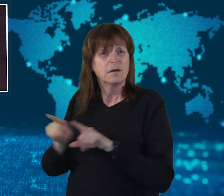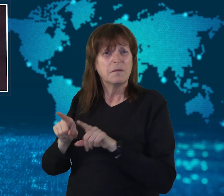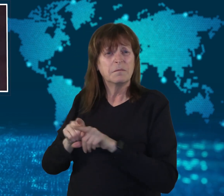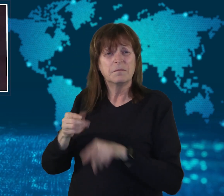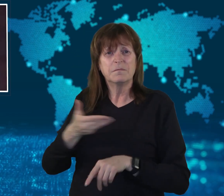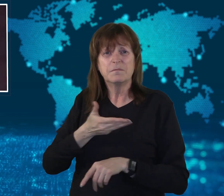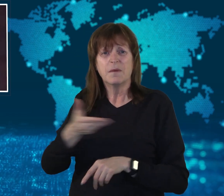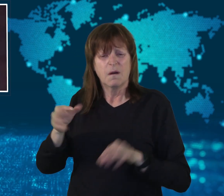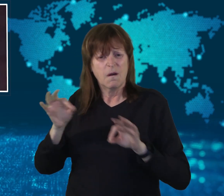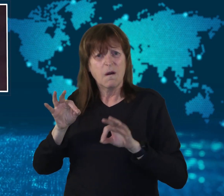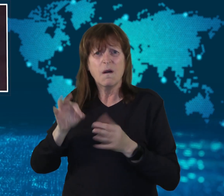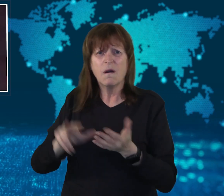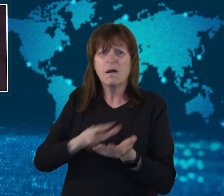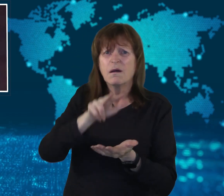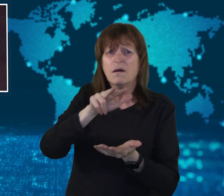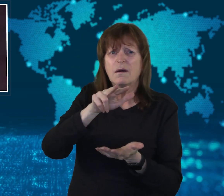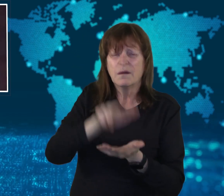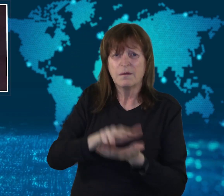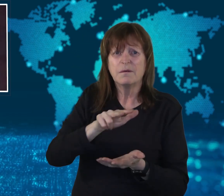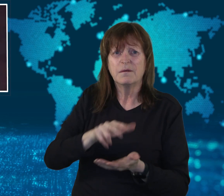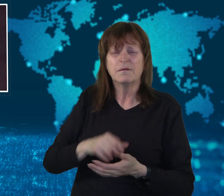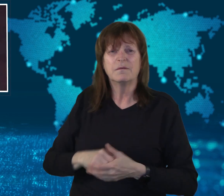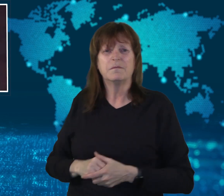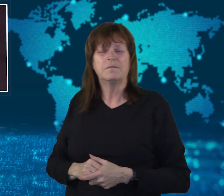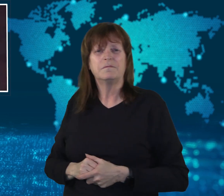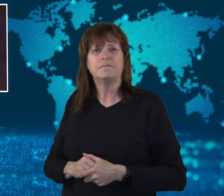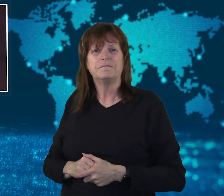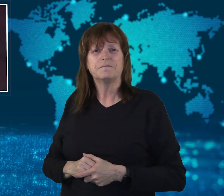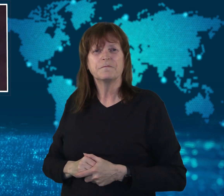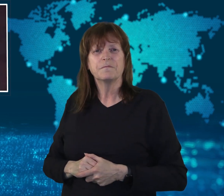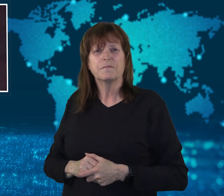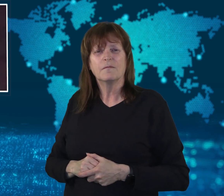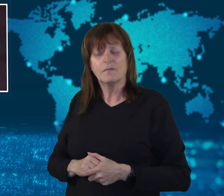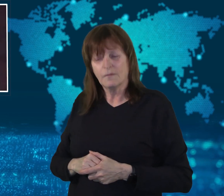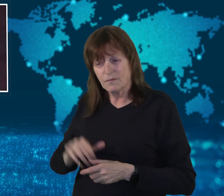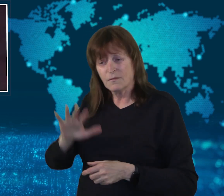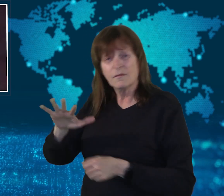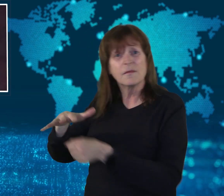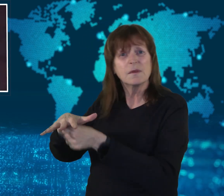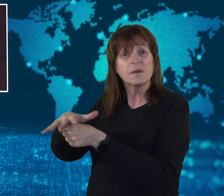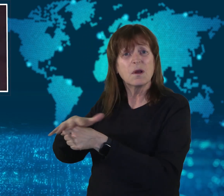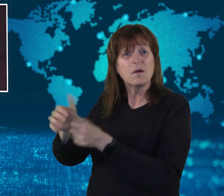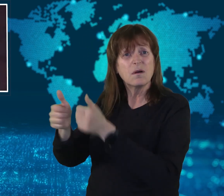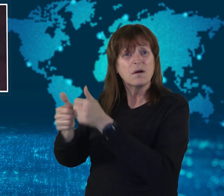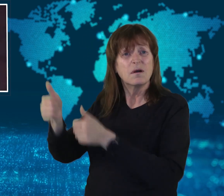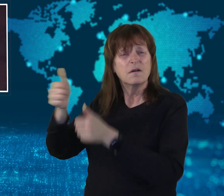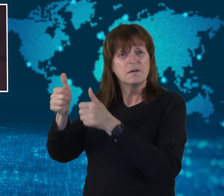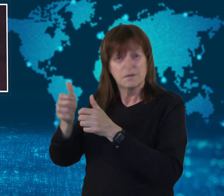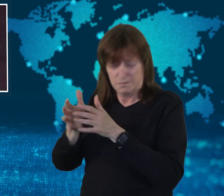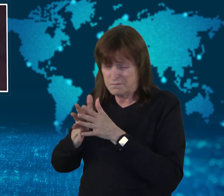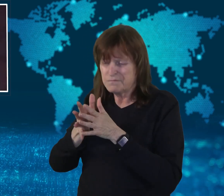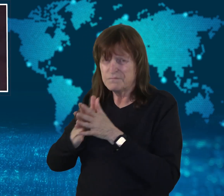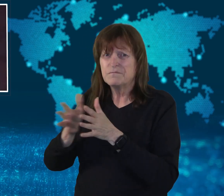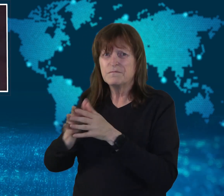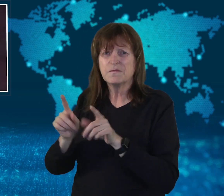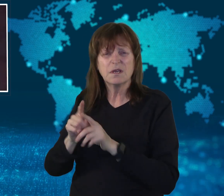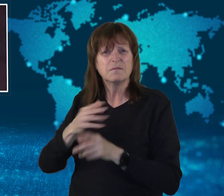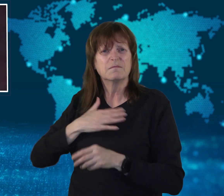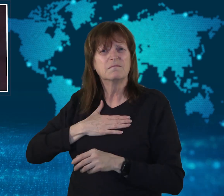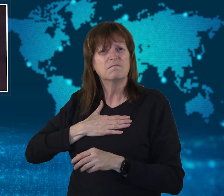The department says they did not gain approval for the act.